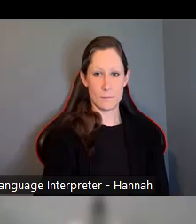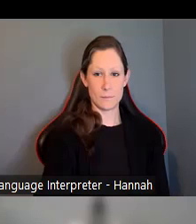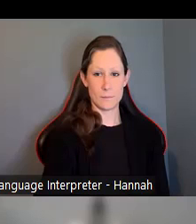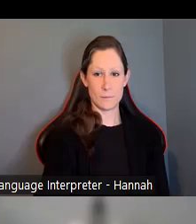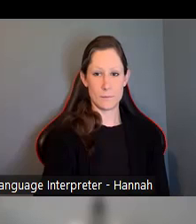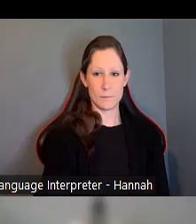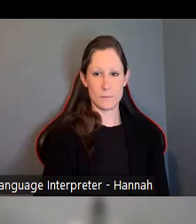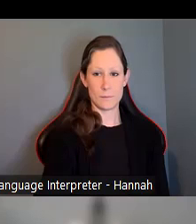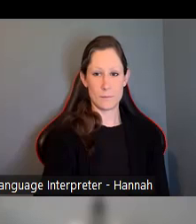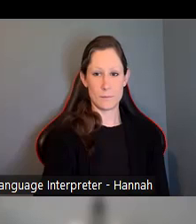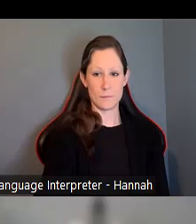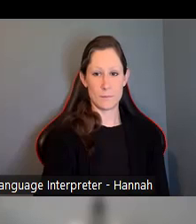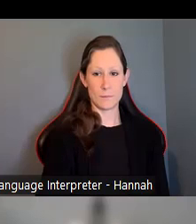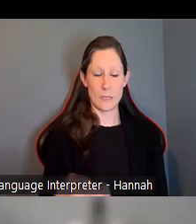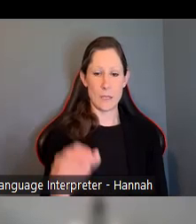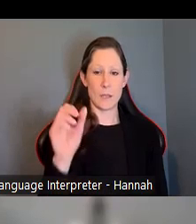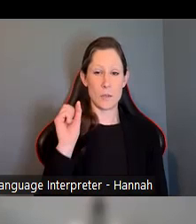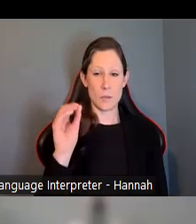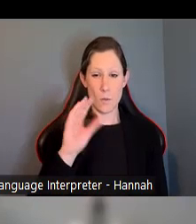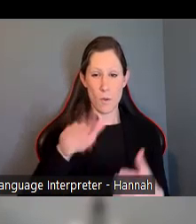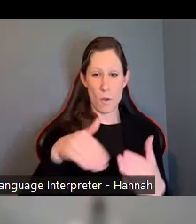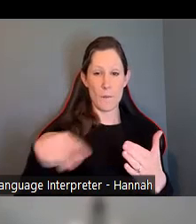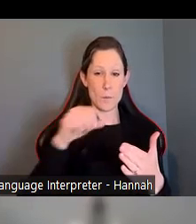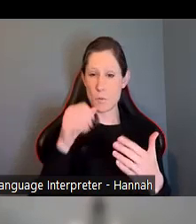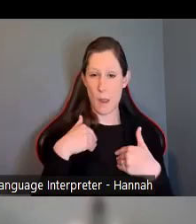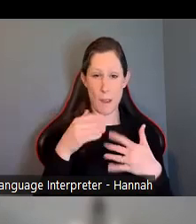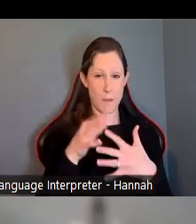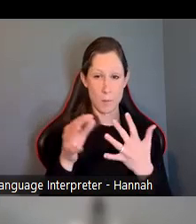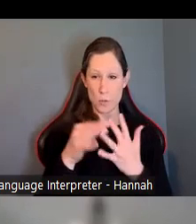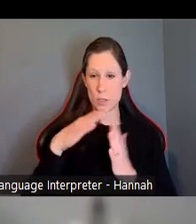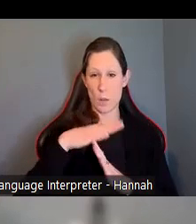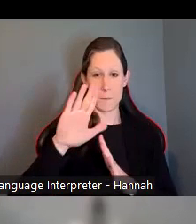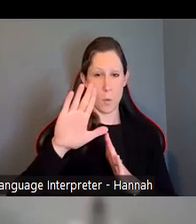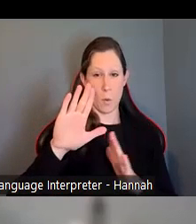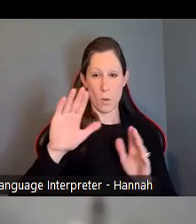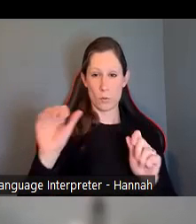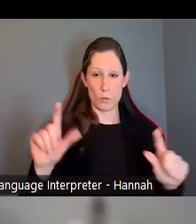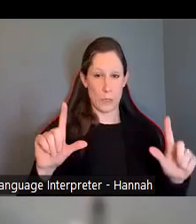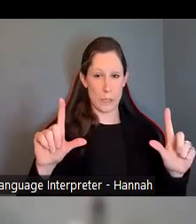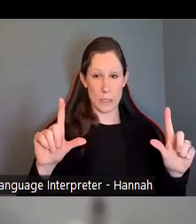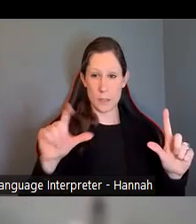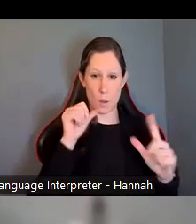So you all don't have the option at the top of your screen where it says